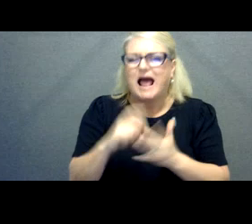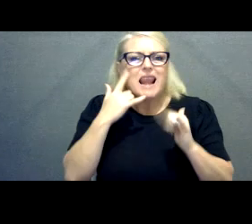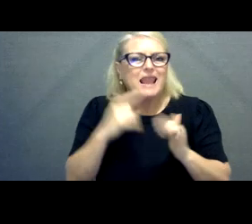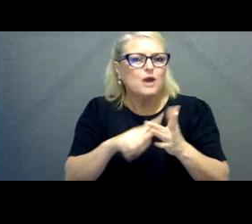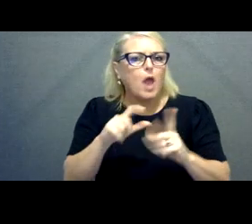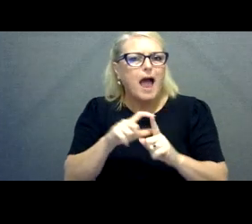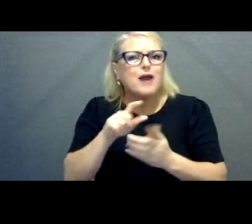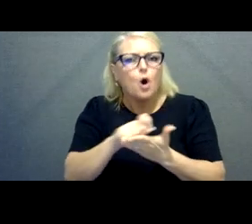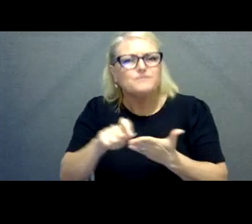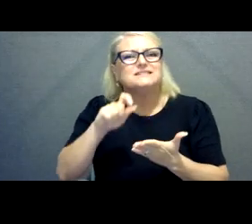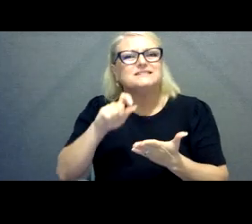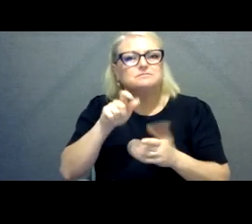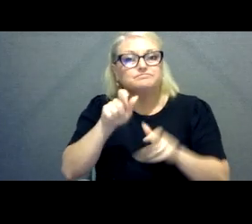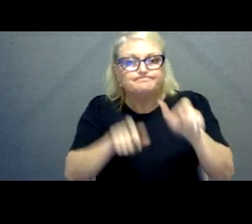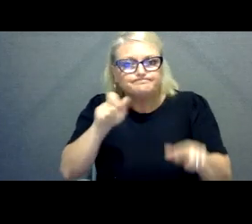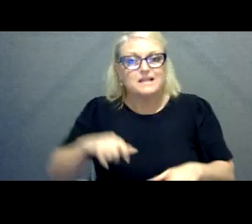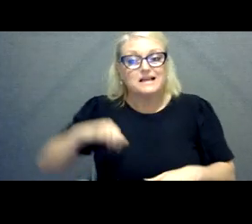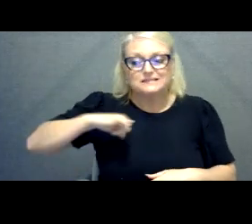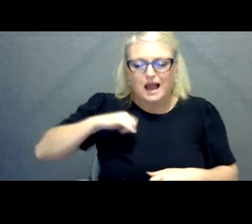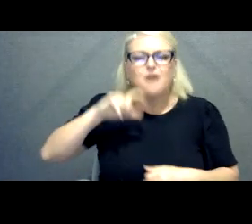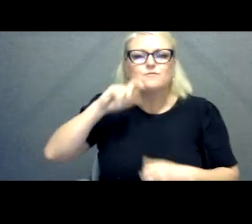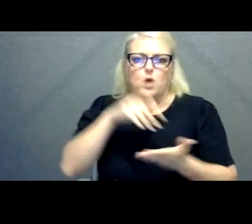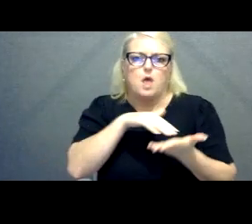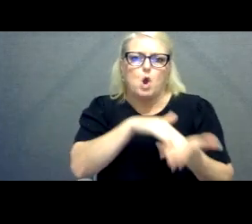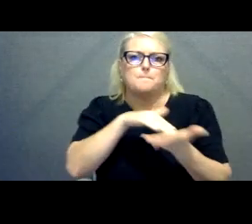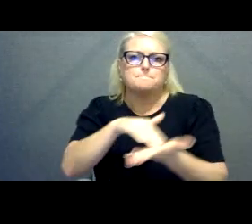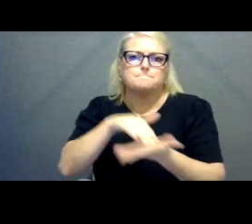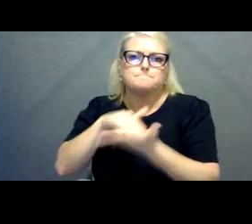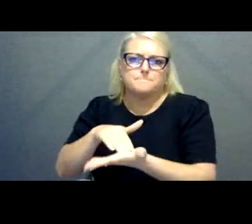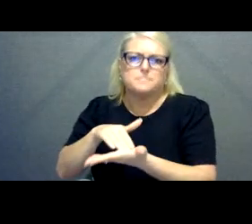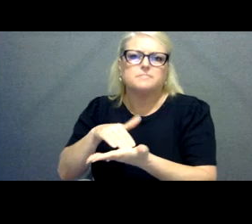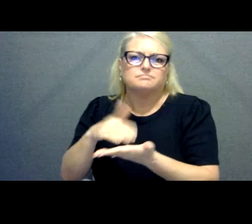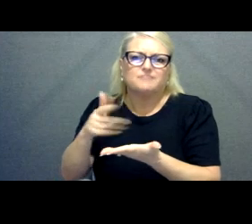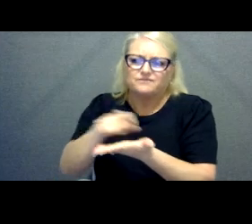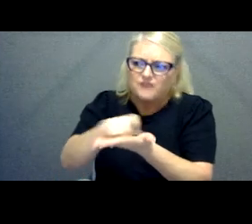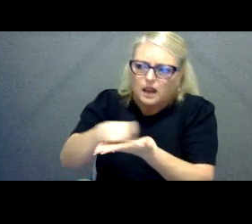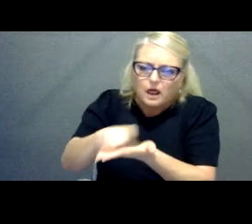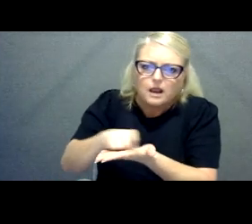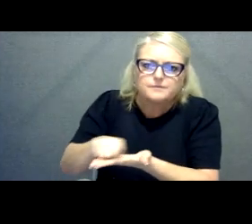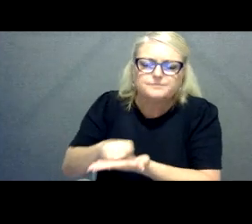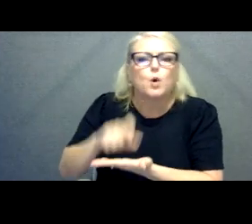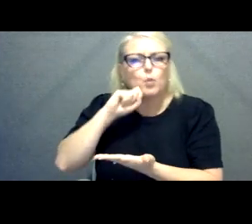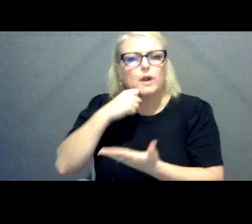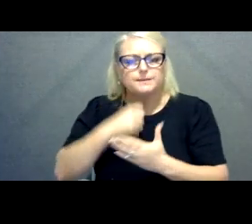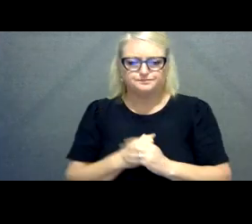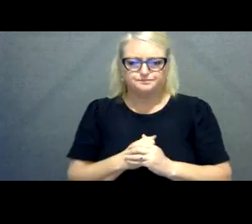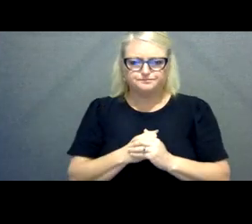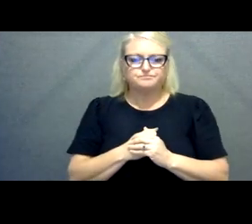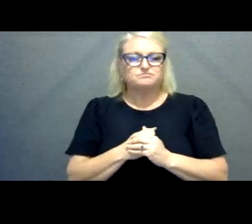that's not always possible but um yeah so have a look at our website and make sure if you are